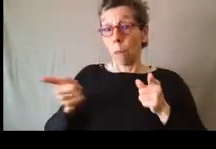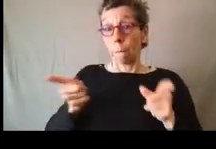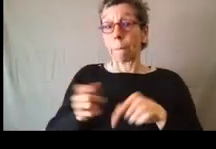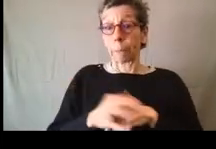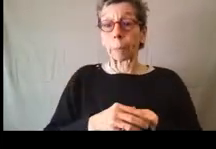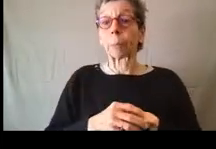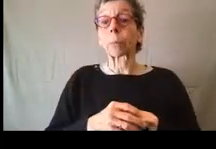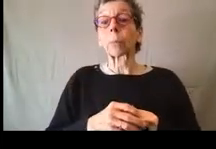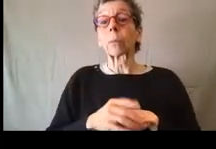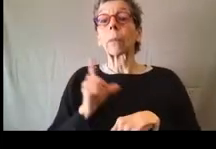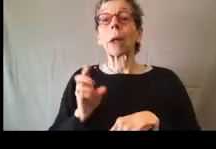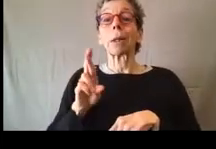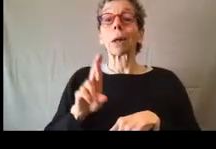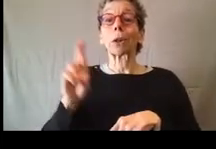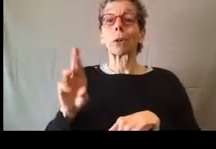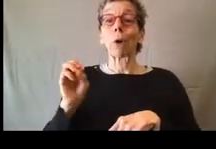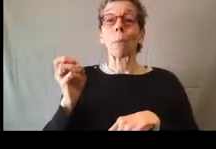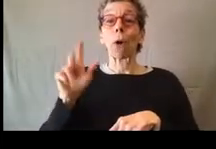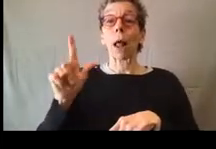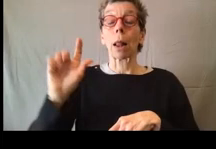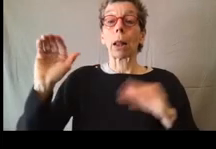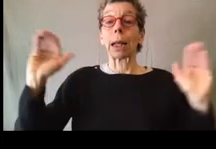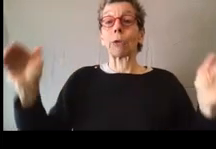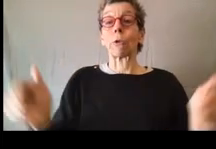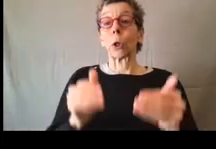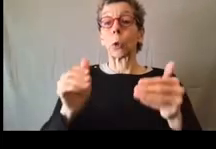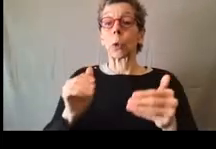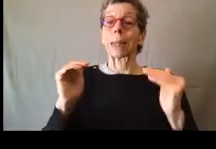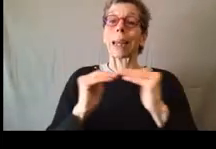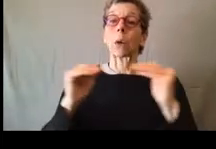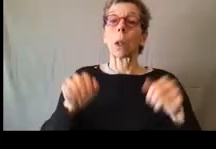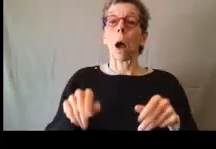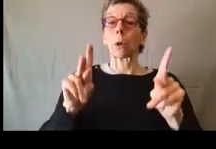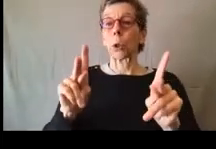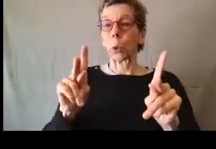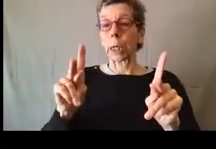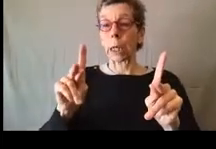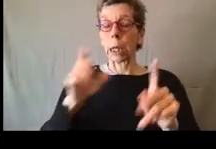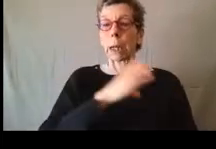Dr. Rumrill introduced us to the National Equal Employment Opportunity Commission Americans